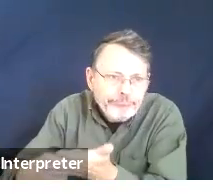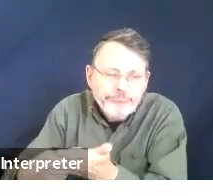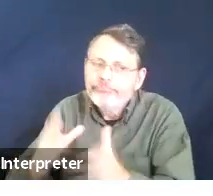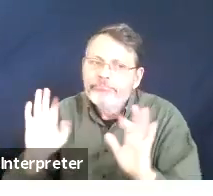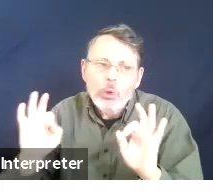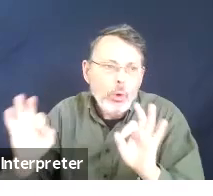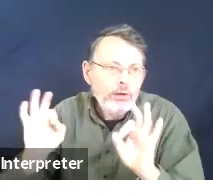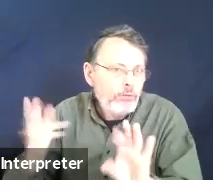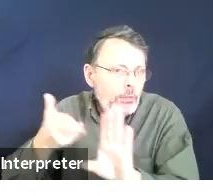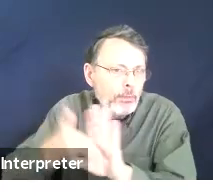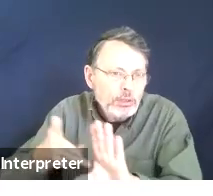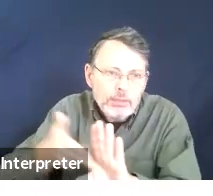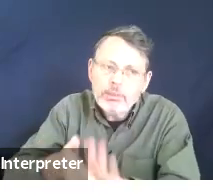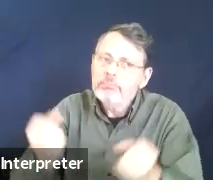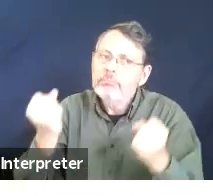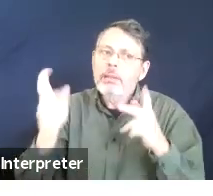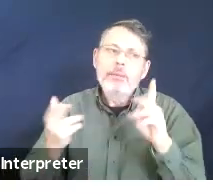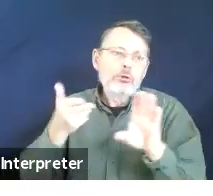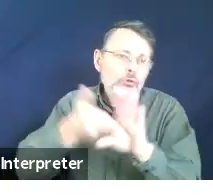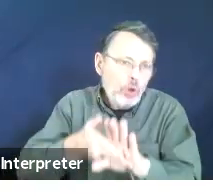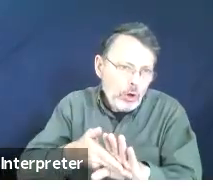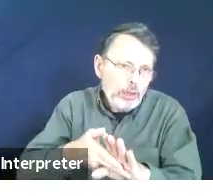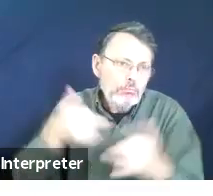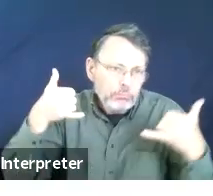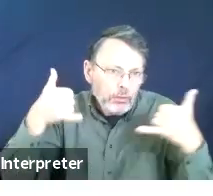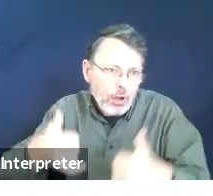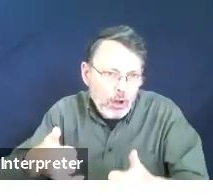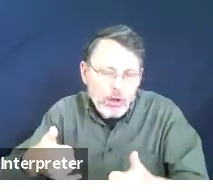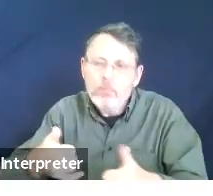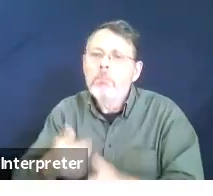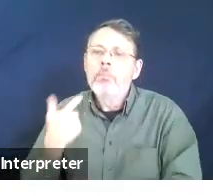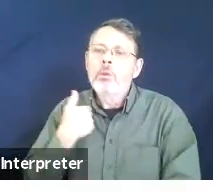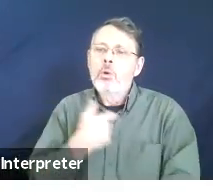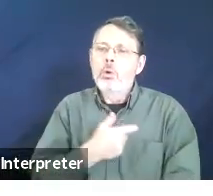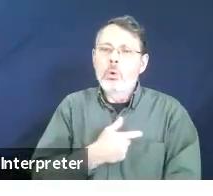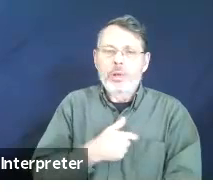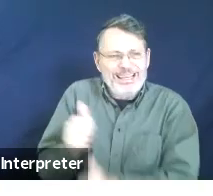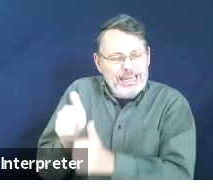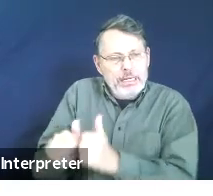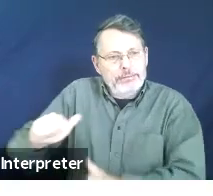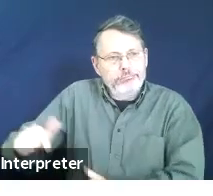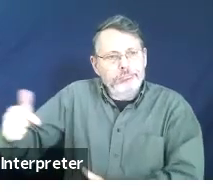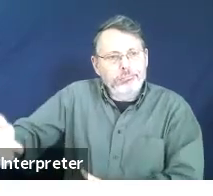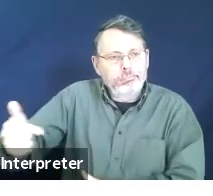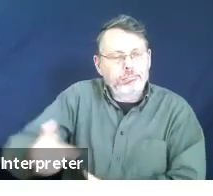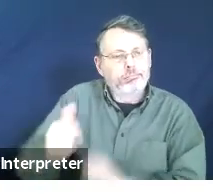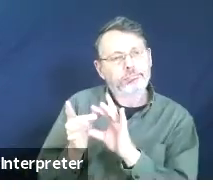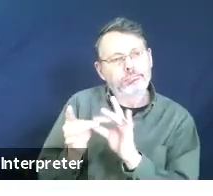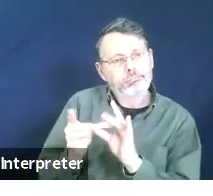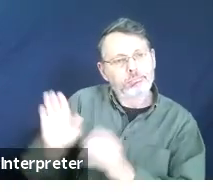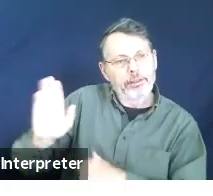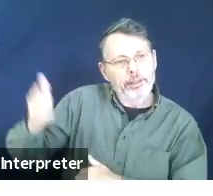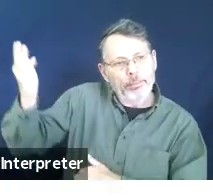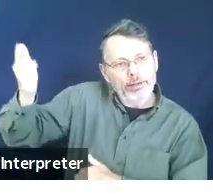A lot of people joined the call. And what we did was we each went through our presentations